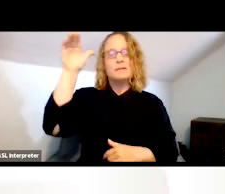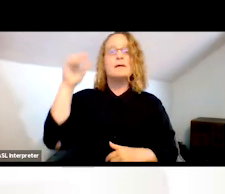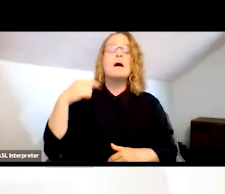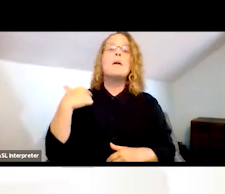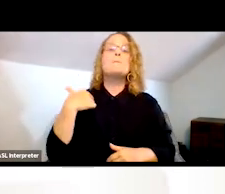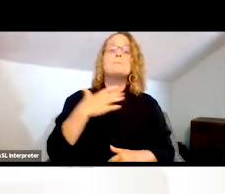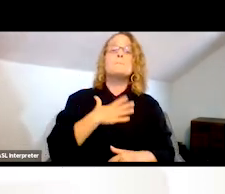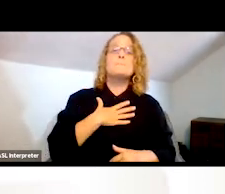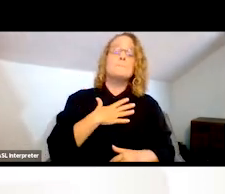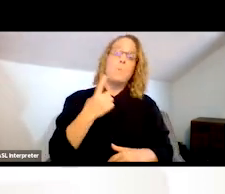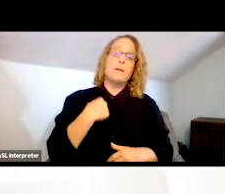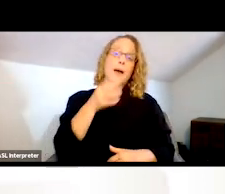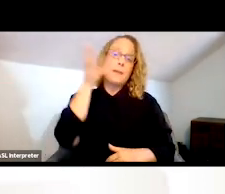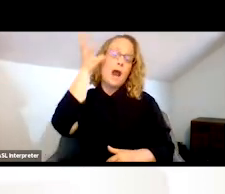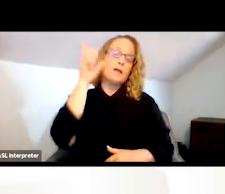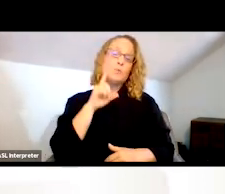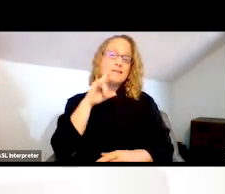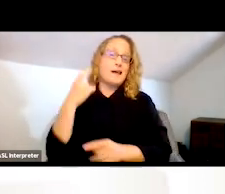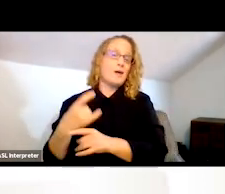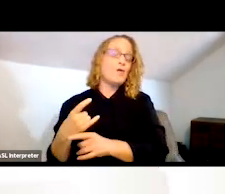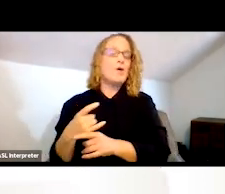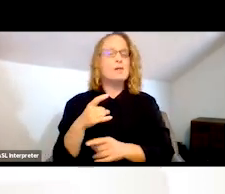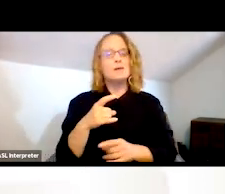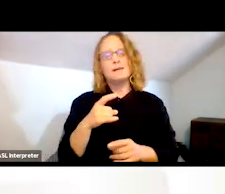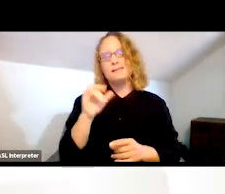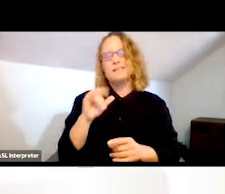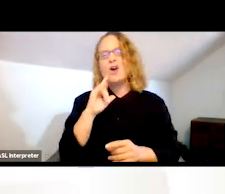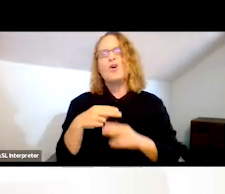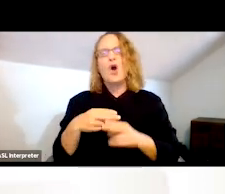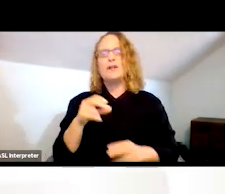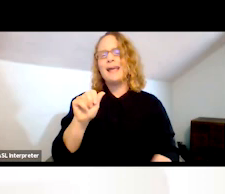at the very beginning, because I think that for many of us,